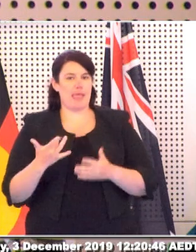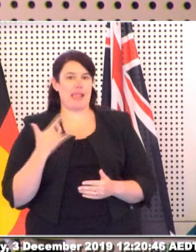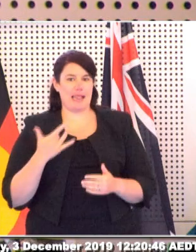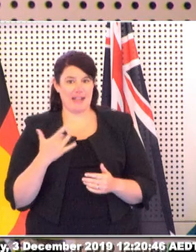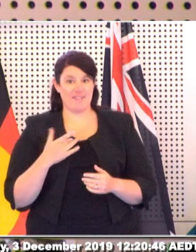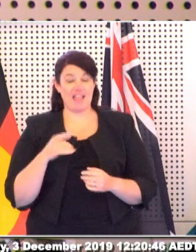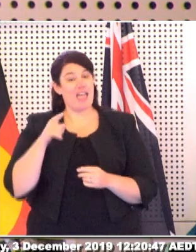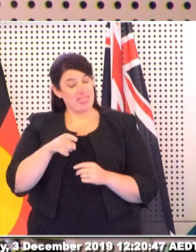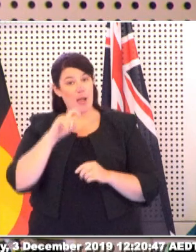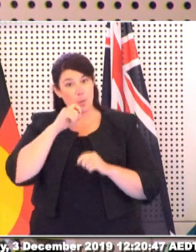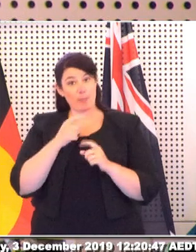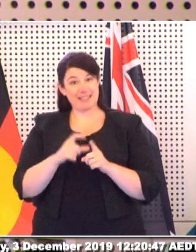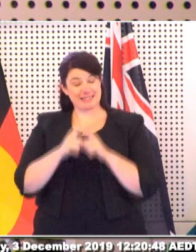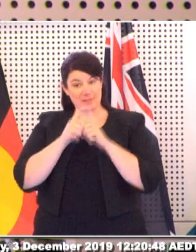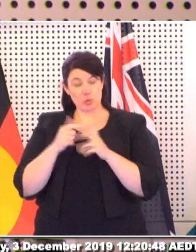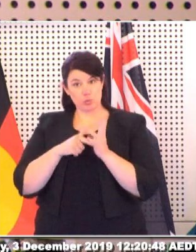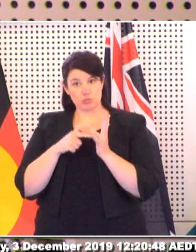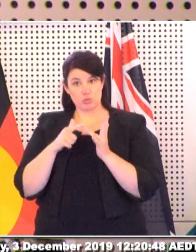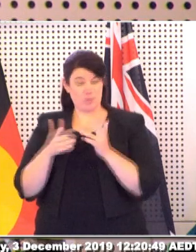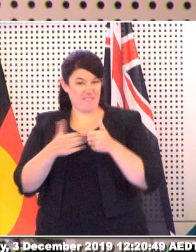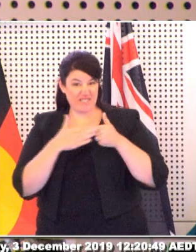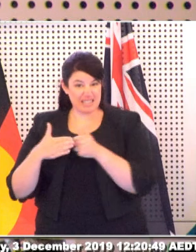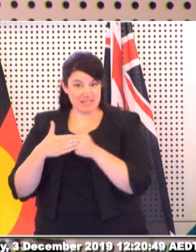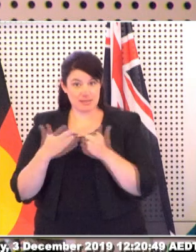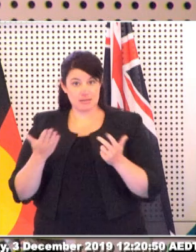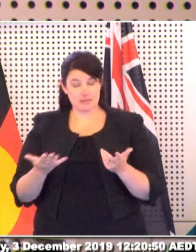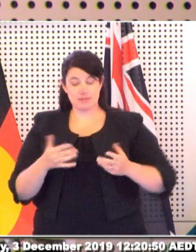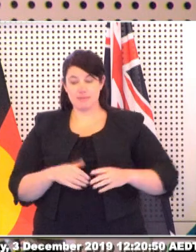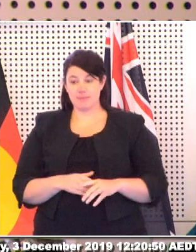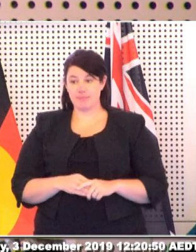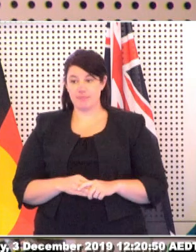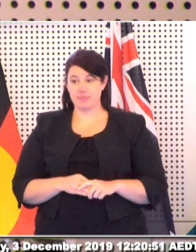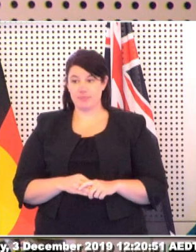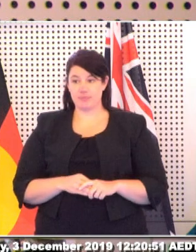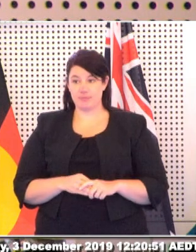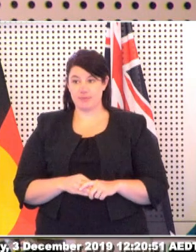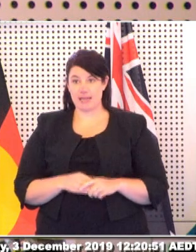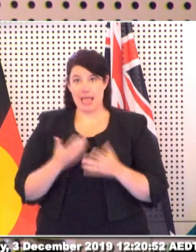and complex to achieve but it has to be – if that’s the right question, how you achieve that, and that